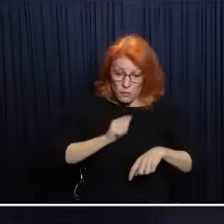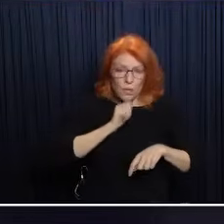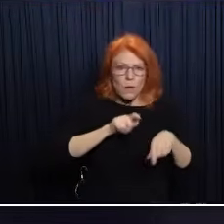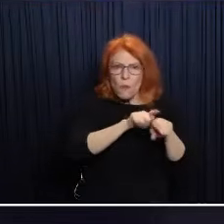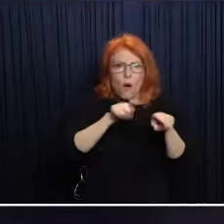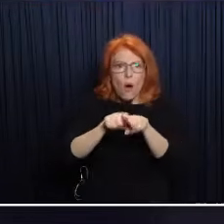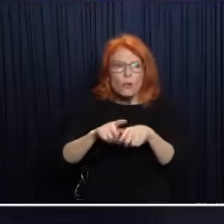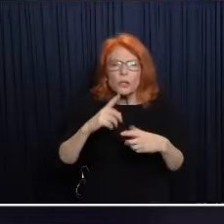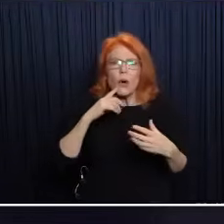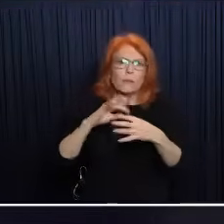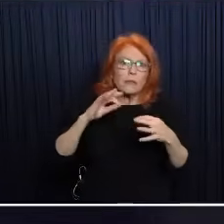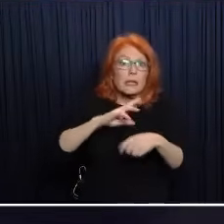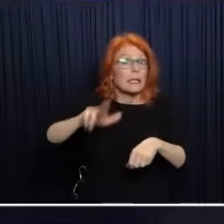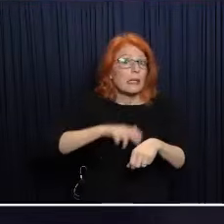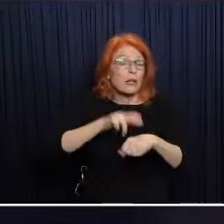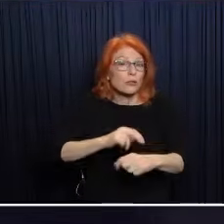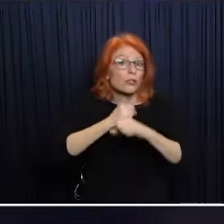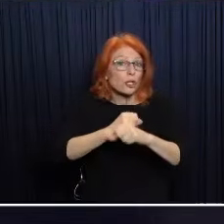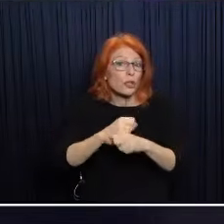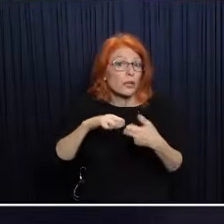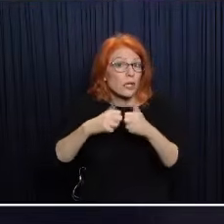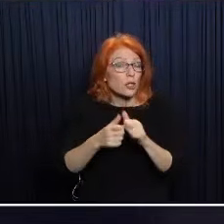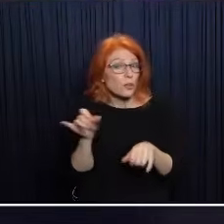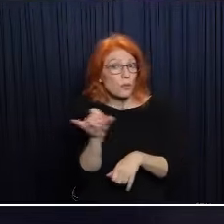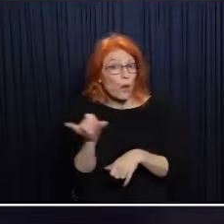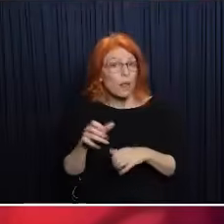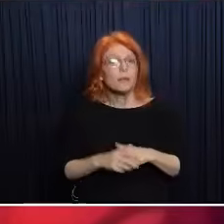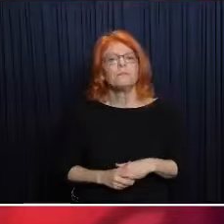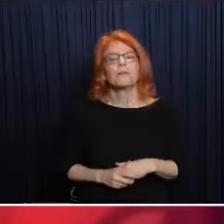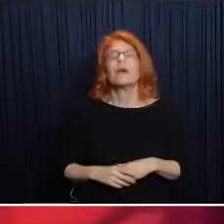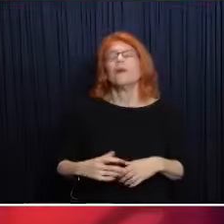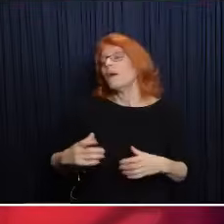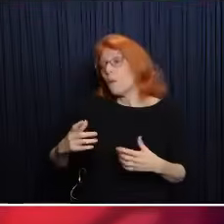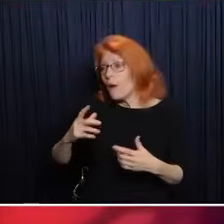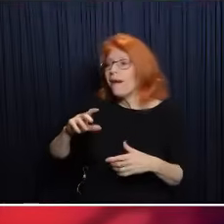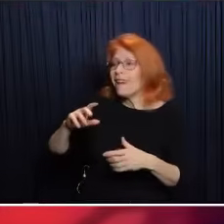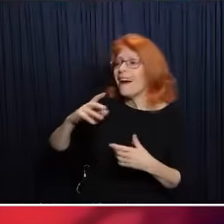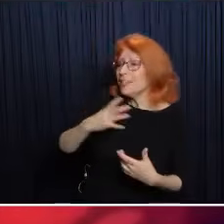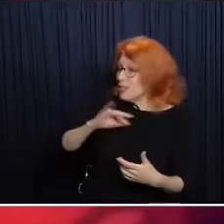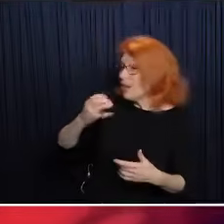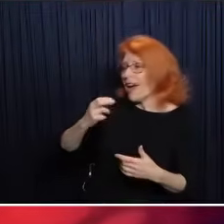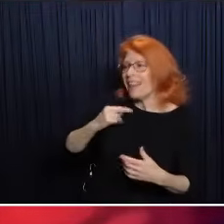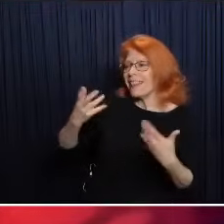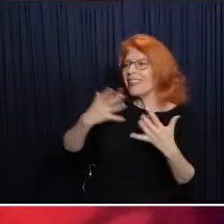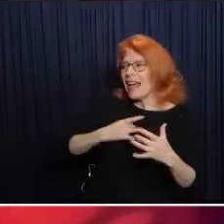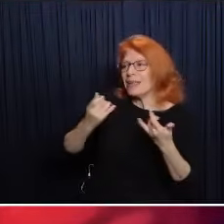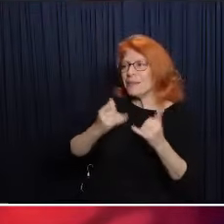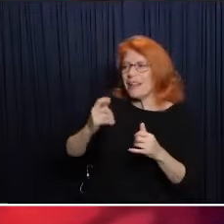WATER AND SECURING THE FUTURE, NOT JUST HERE IN ARIZONA BUT SAID UP HERE A NATIONAL SECURITY